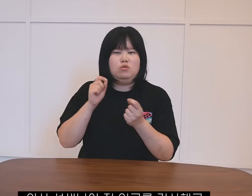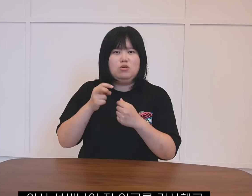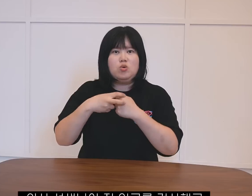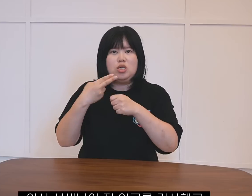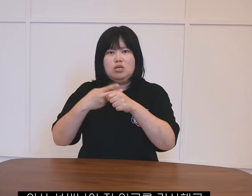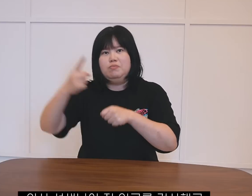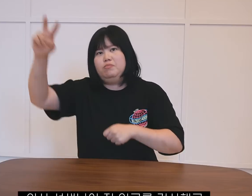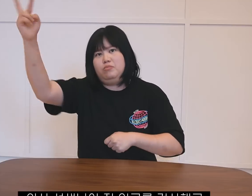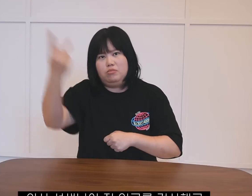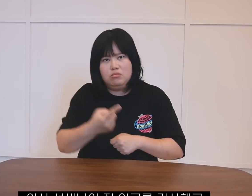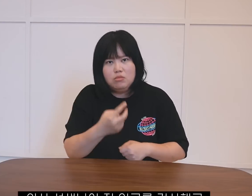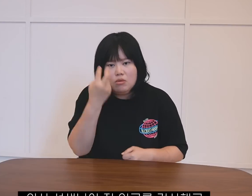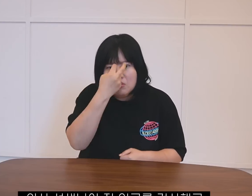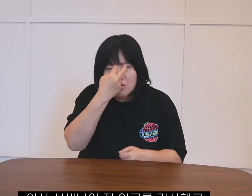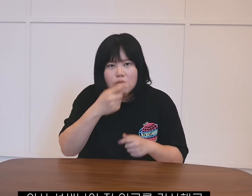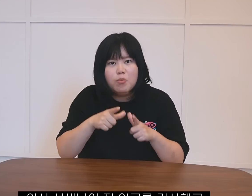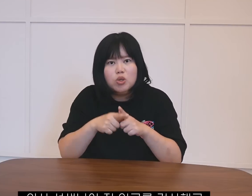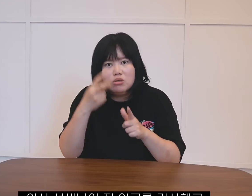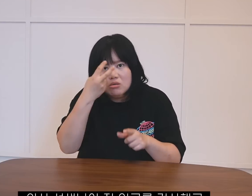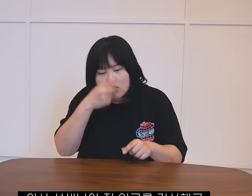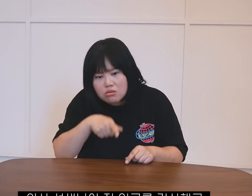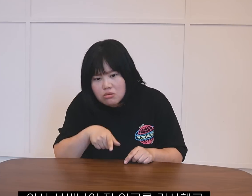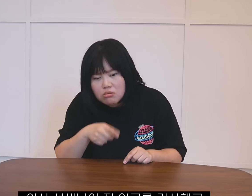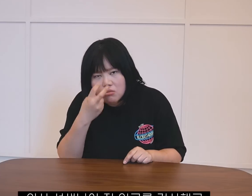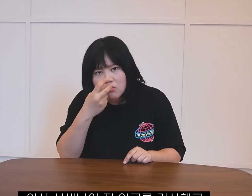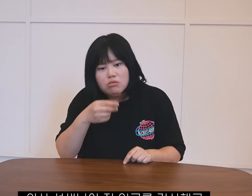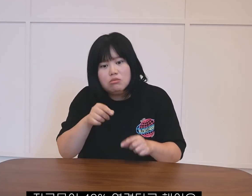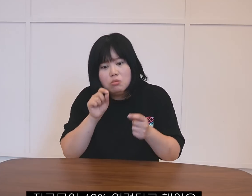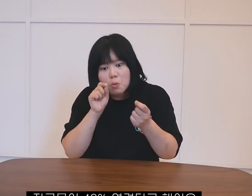The doctor examined the vaginal opening